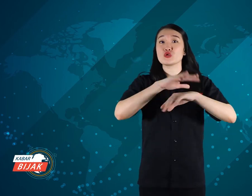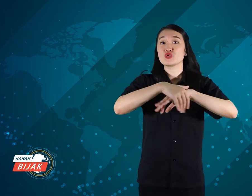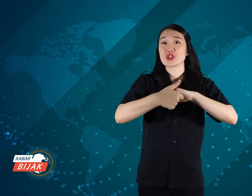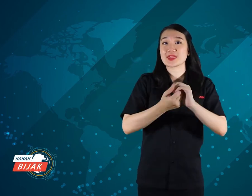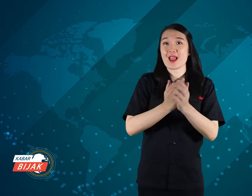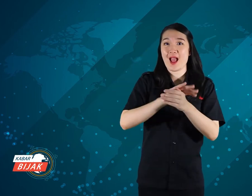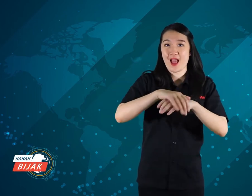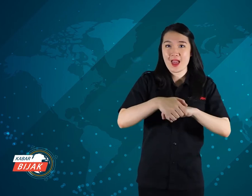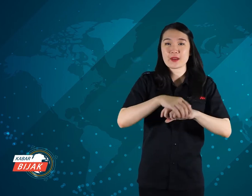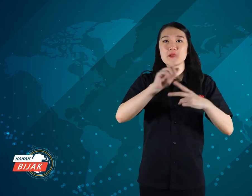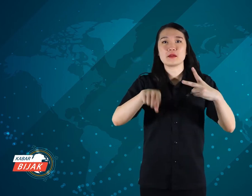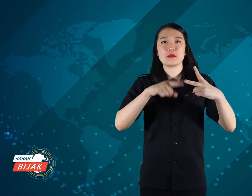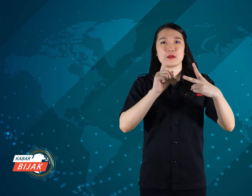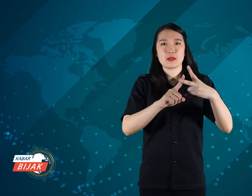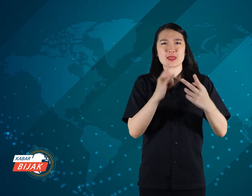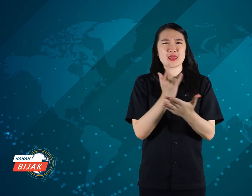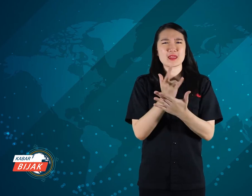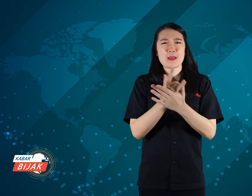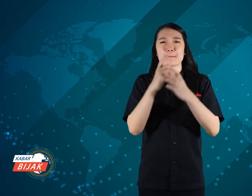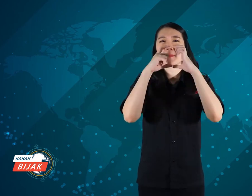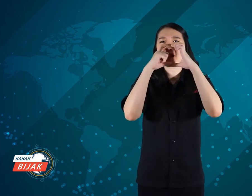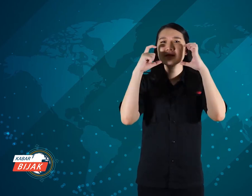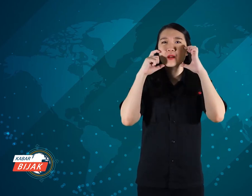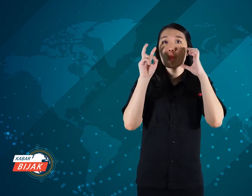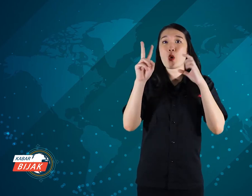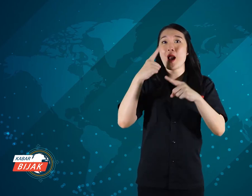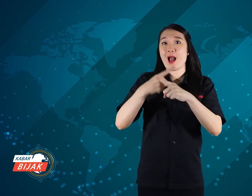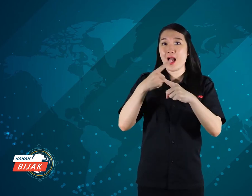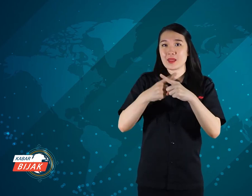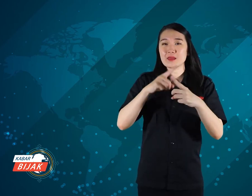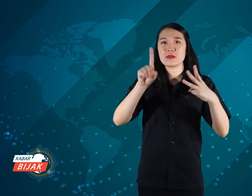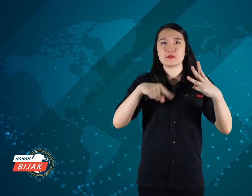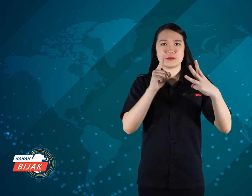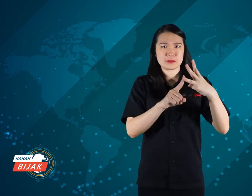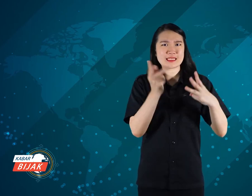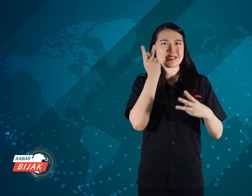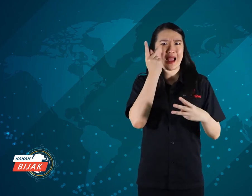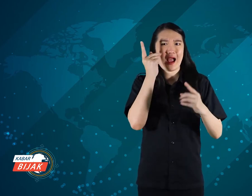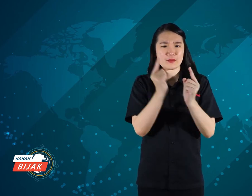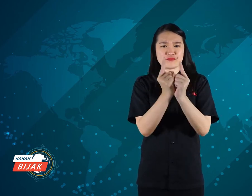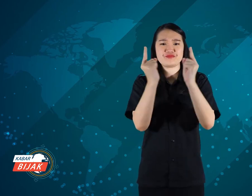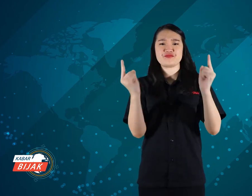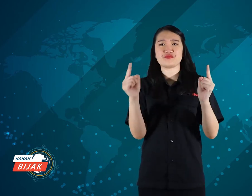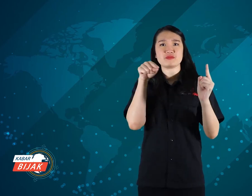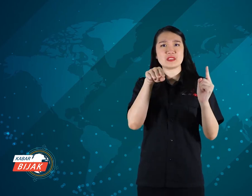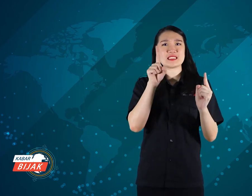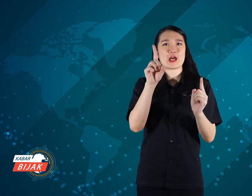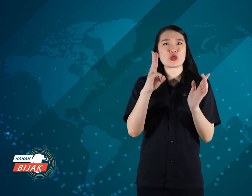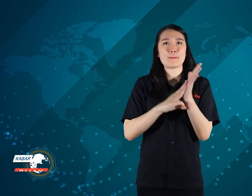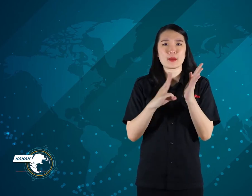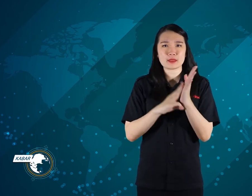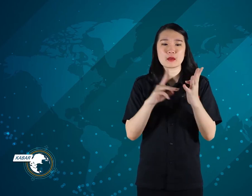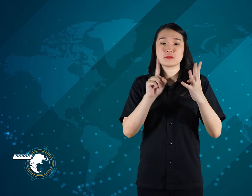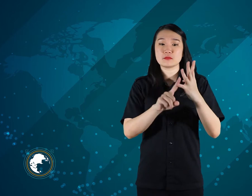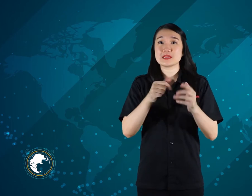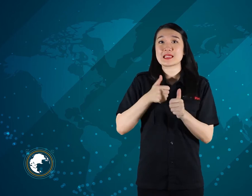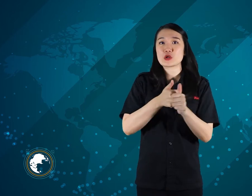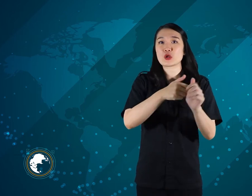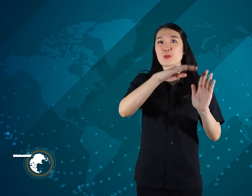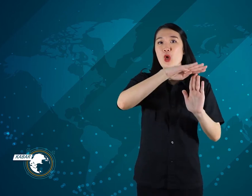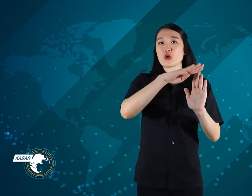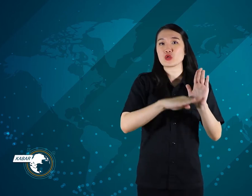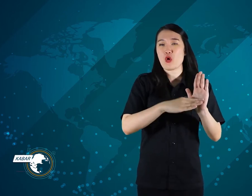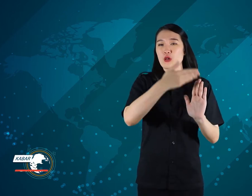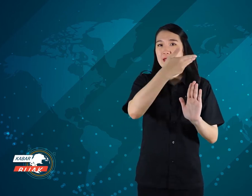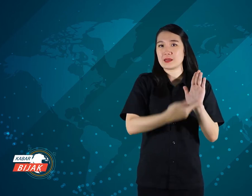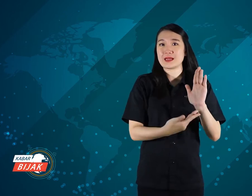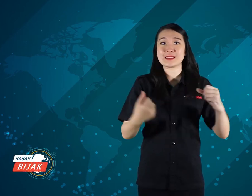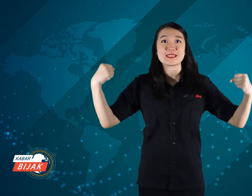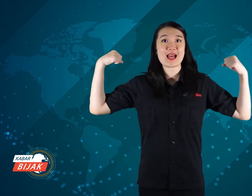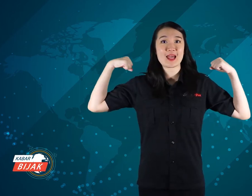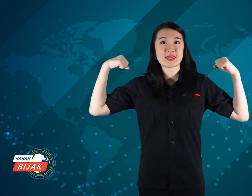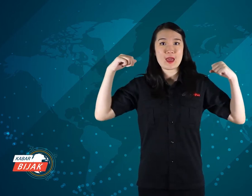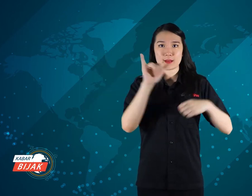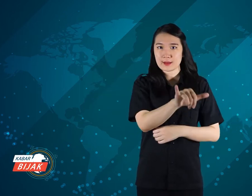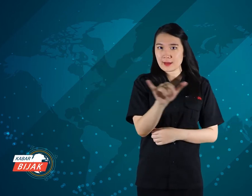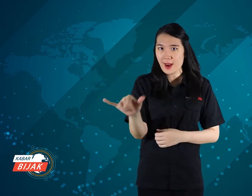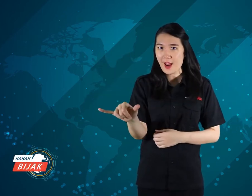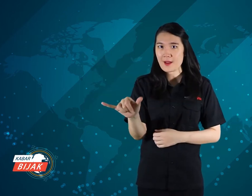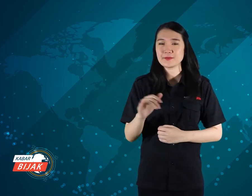Wash your hands, keep double mask on, keep 1 M distance, Follow health protocols.